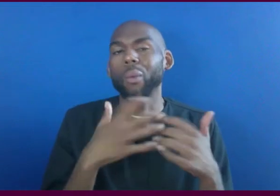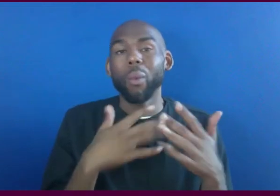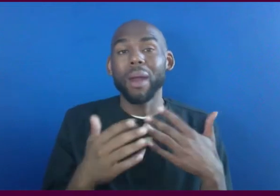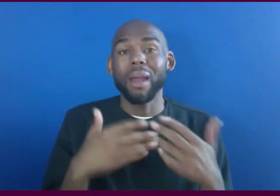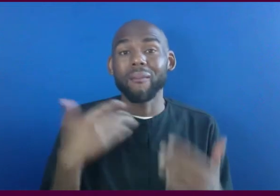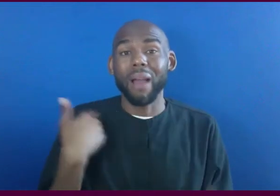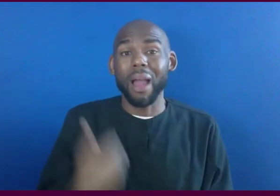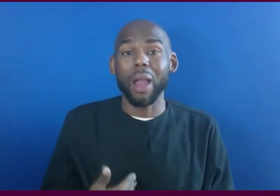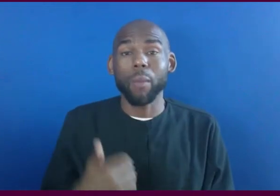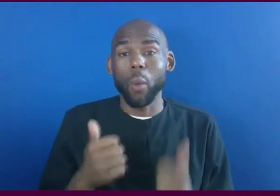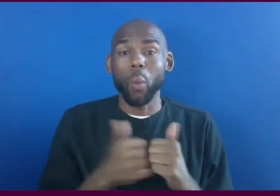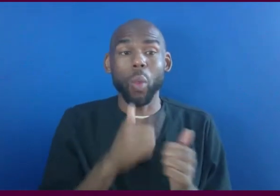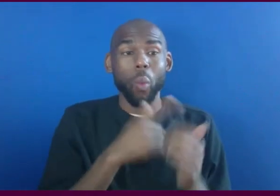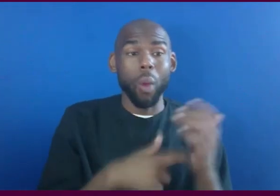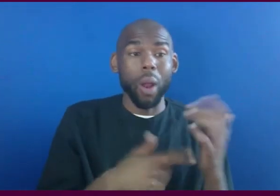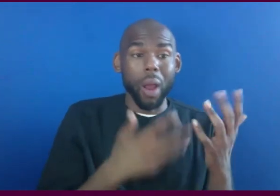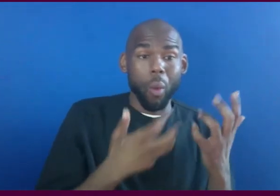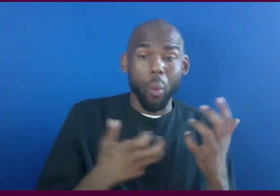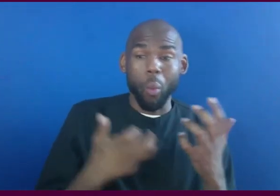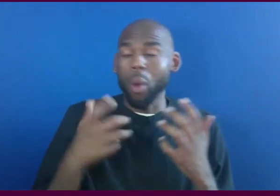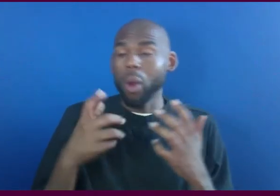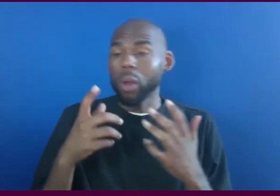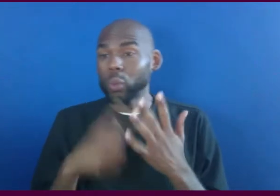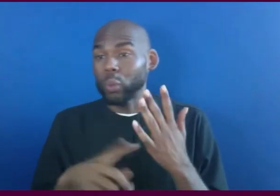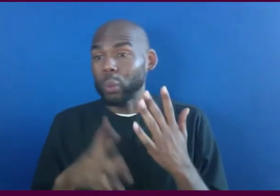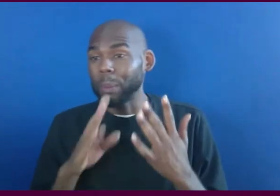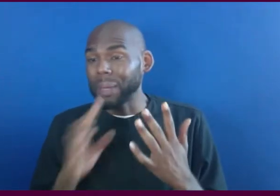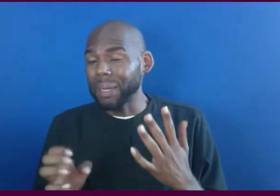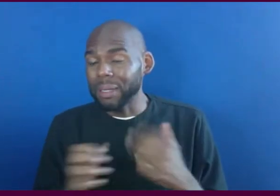am or who I am or what I want to be.